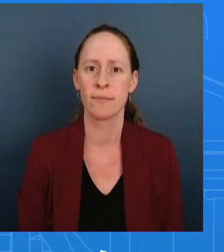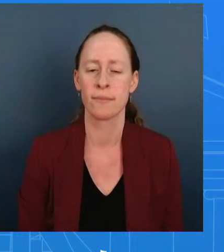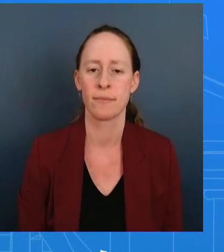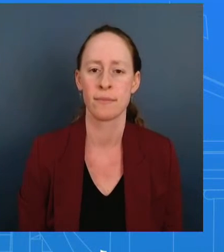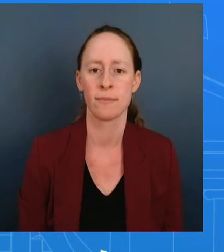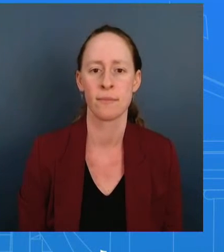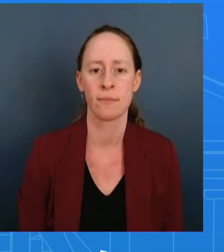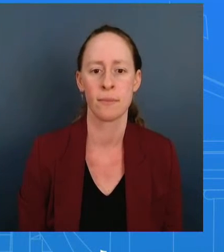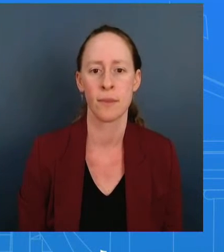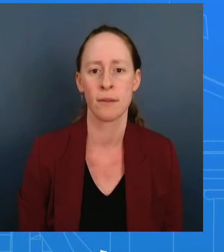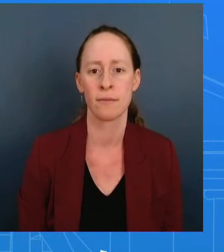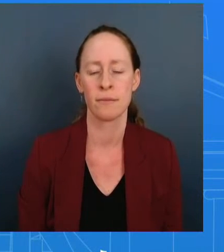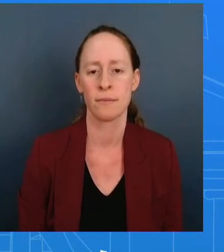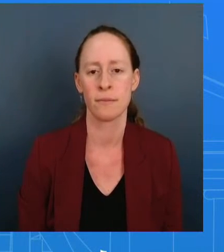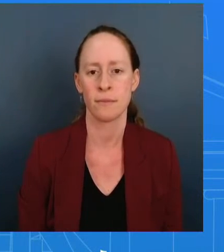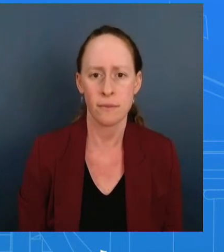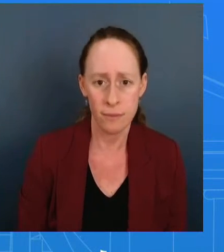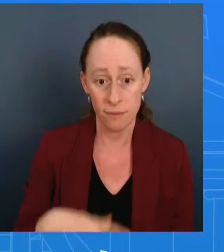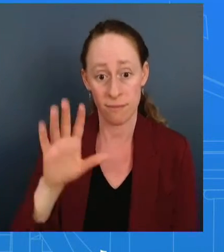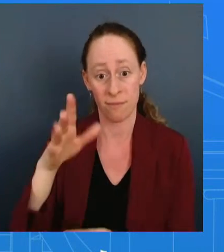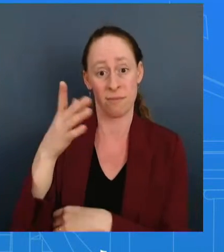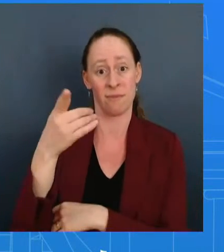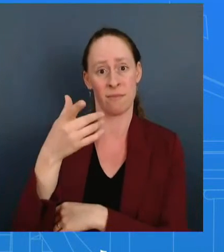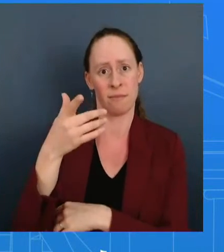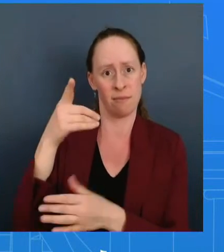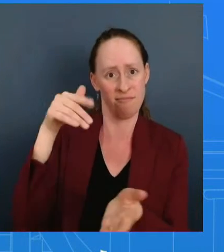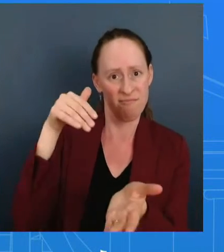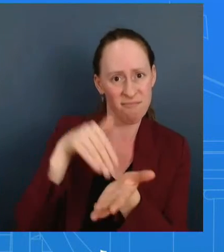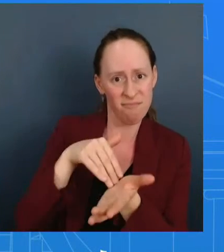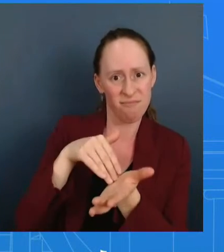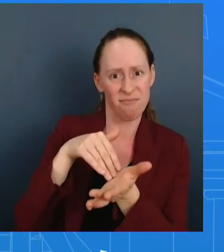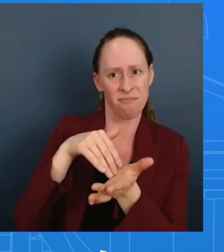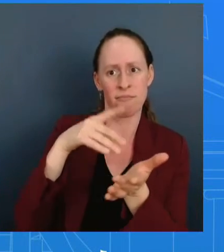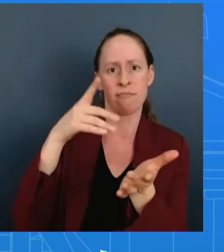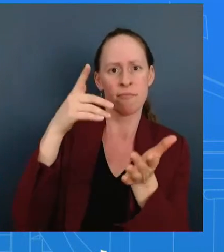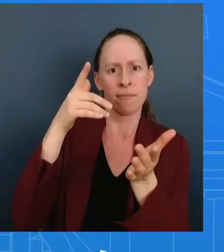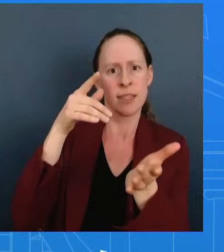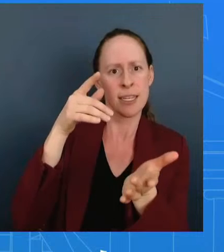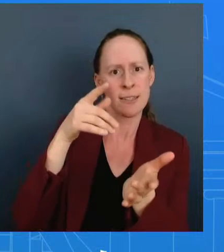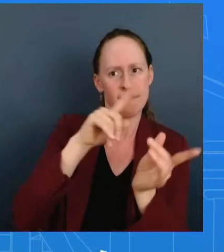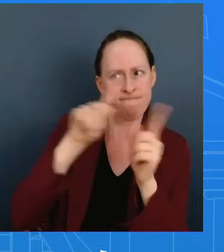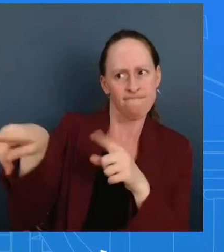Ms. Jean-Pierre: So -- The Press: -- pertaining at all to the president's care? Ms. Jean-Pierre: Well, here's the thing. I have -- I have said he's -- he has had three --